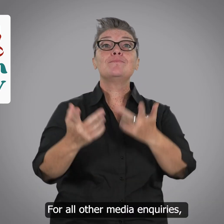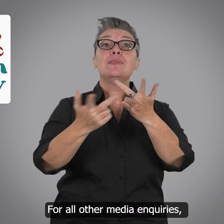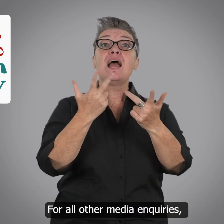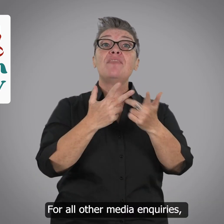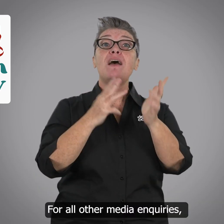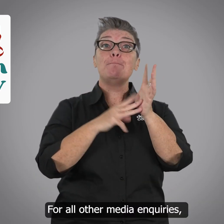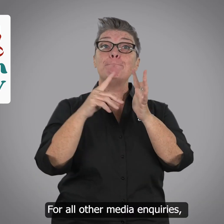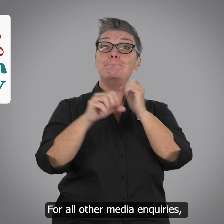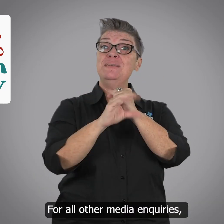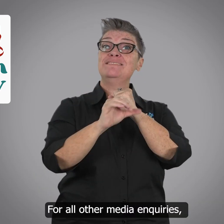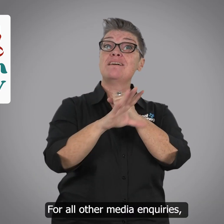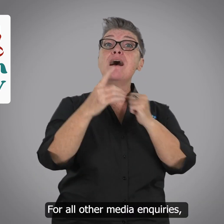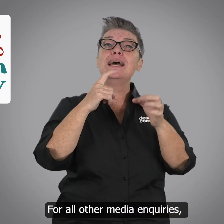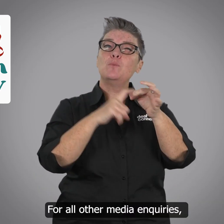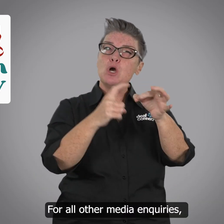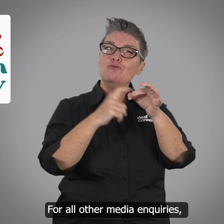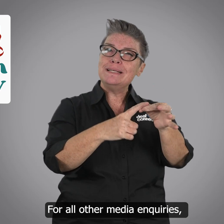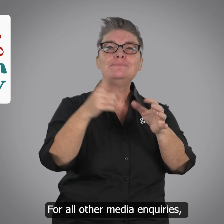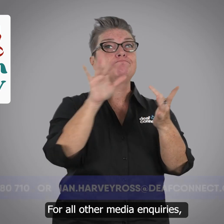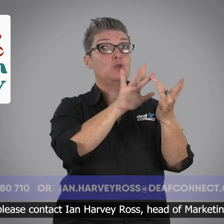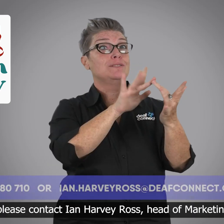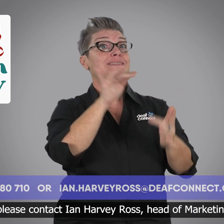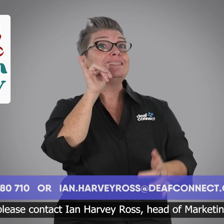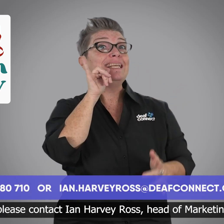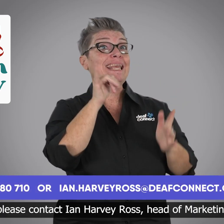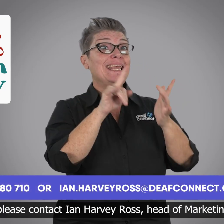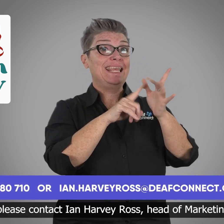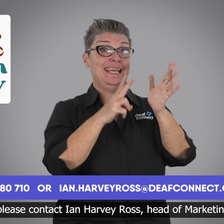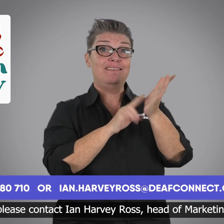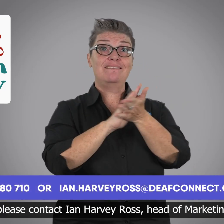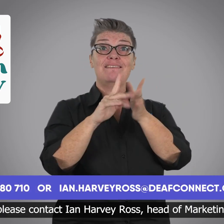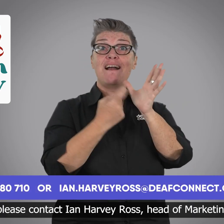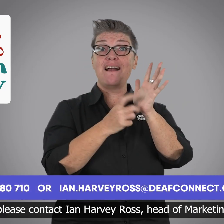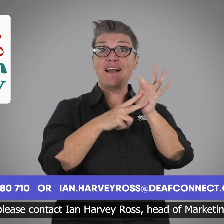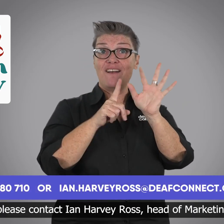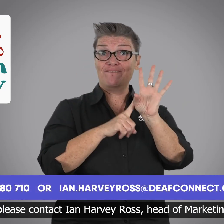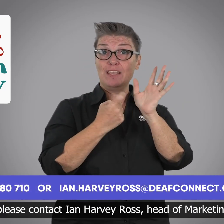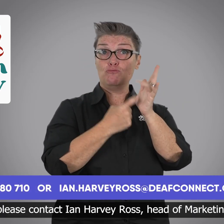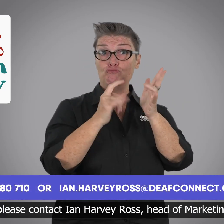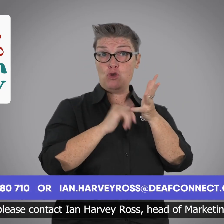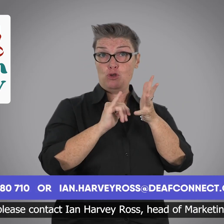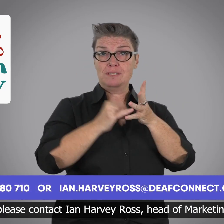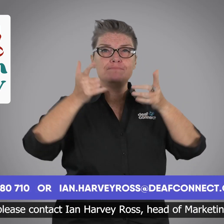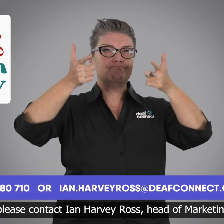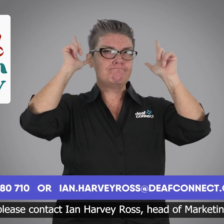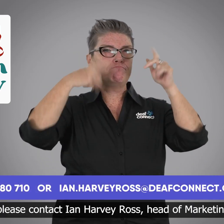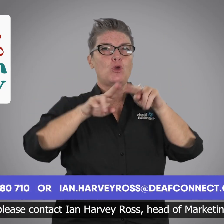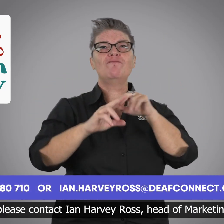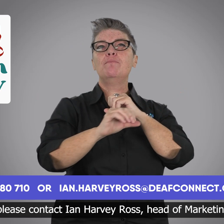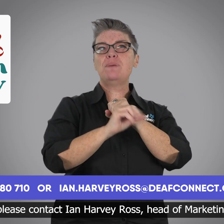For all other media enquiries, please contact Ian Harvey Ross, head of Marketing.